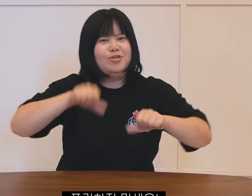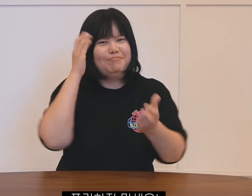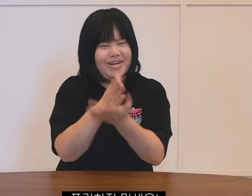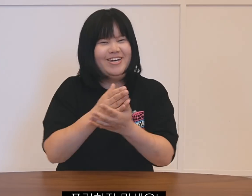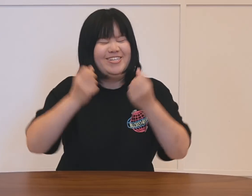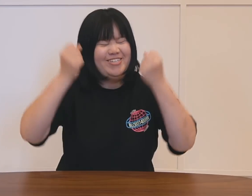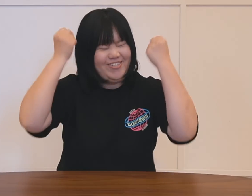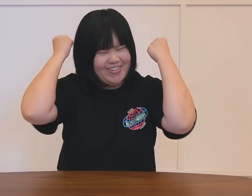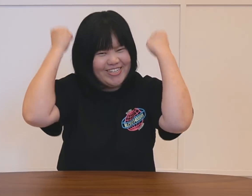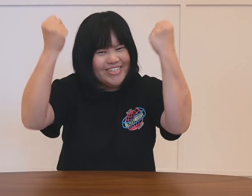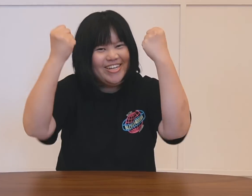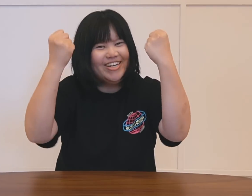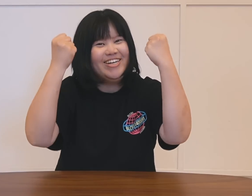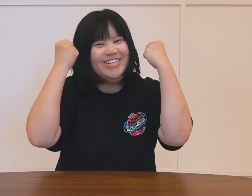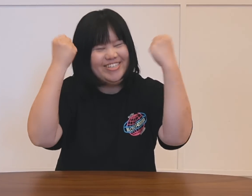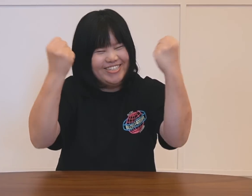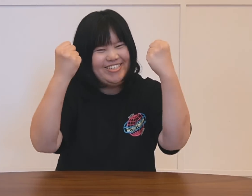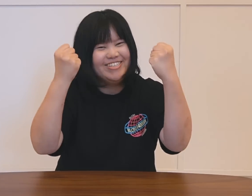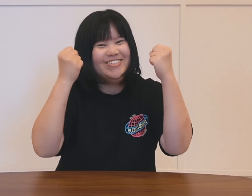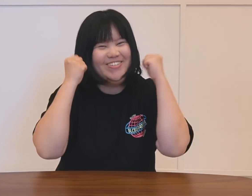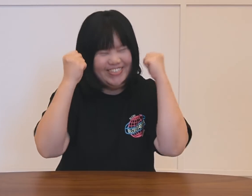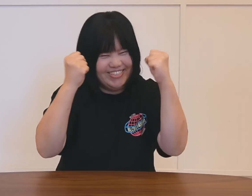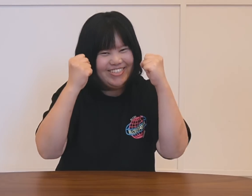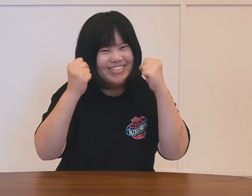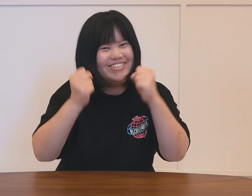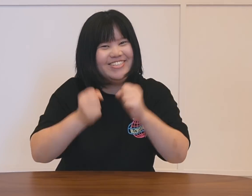Do not give up! Cheer!